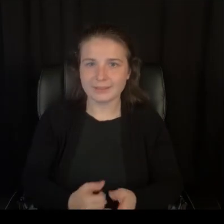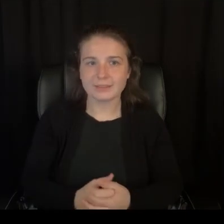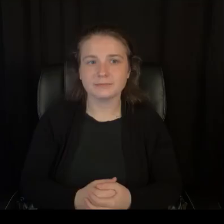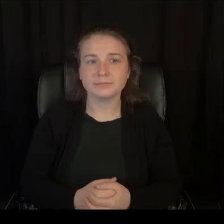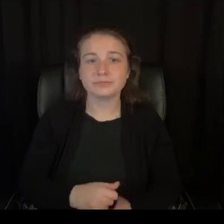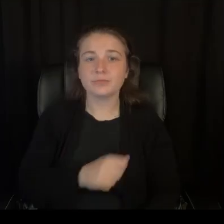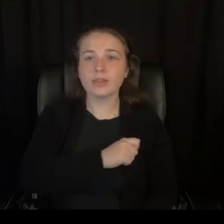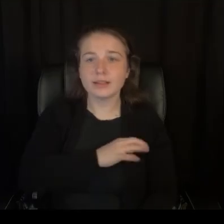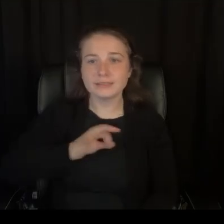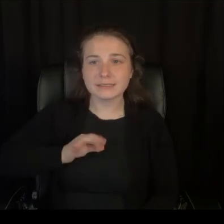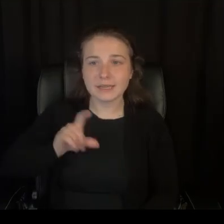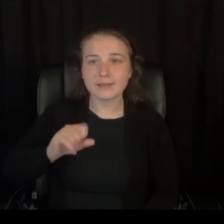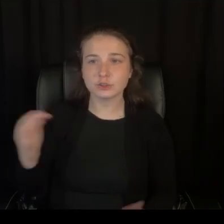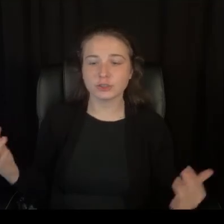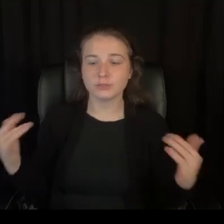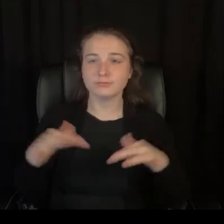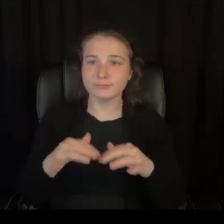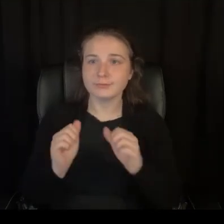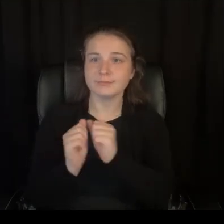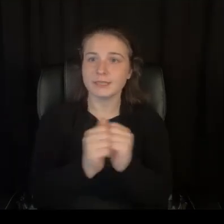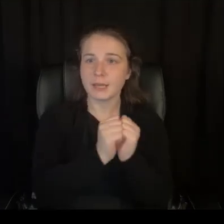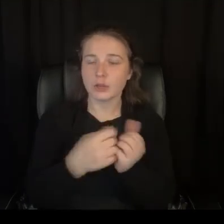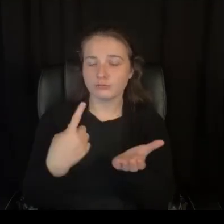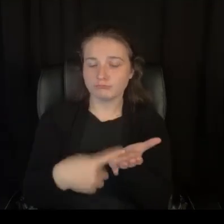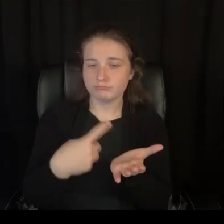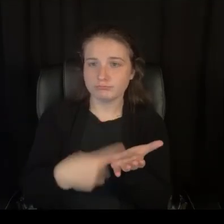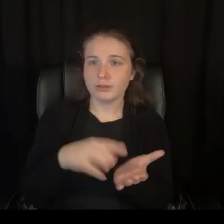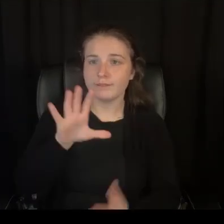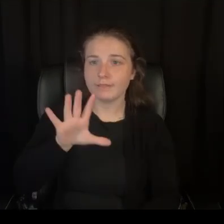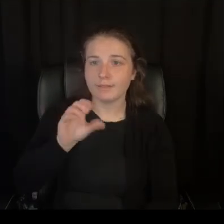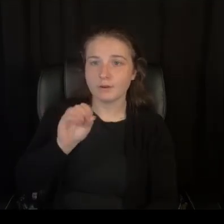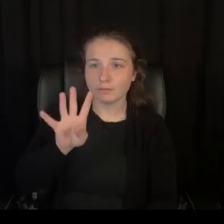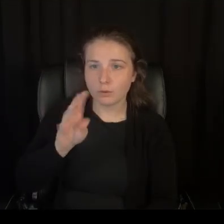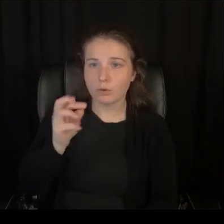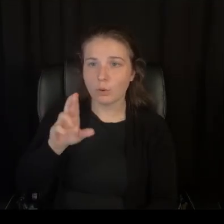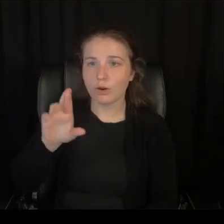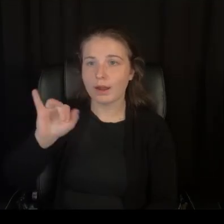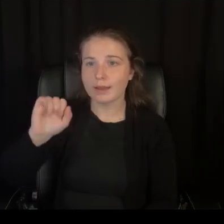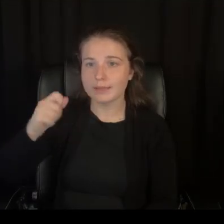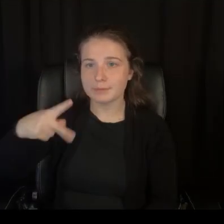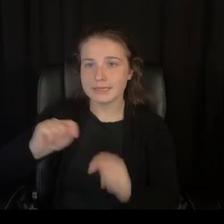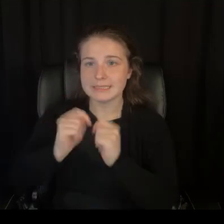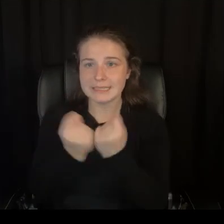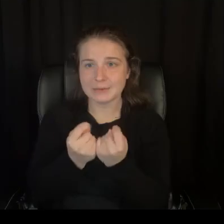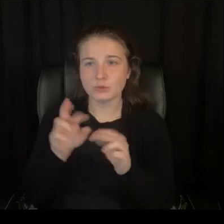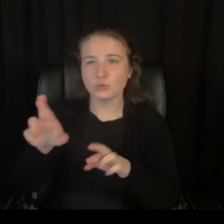Staff should convene the students IEP or 504 team to reassess the students needs